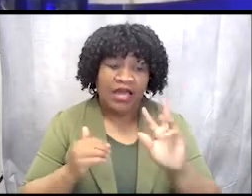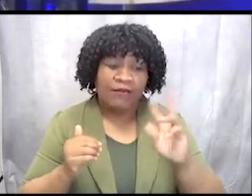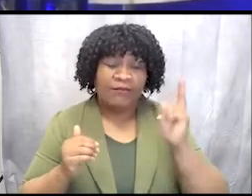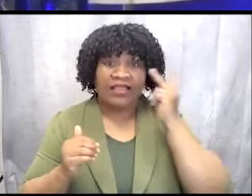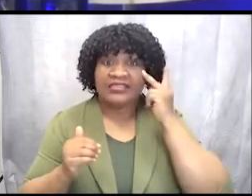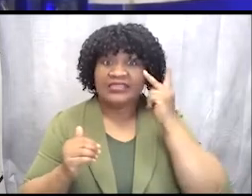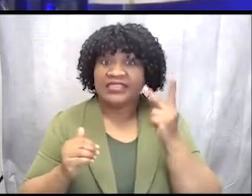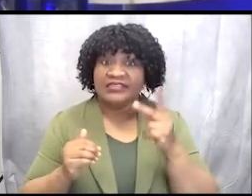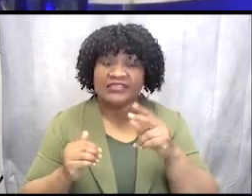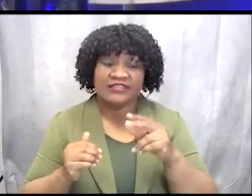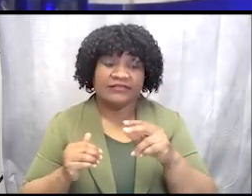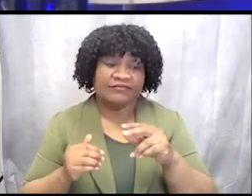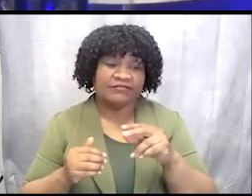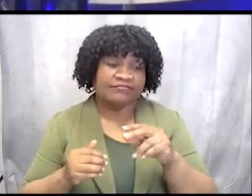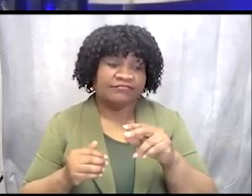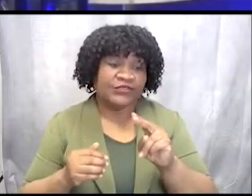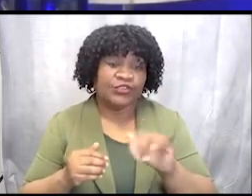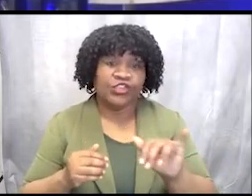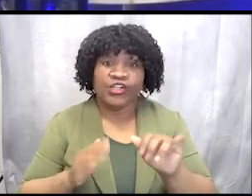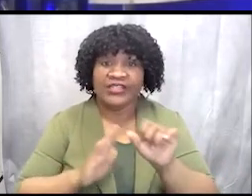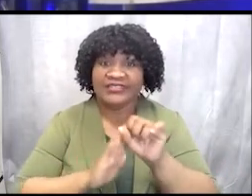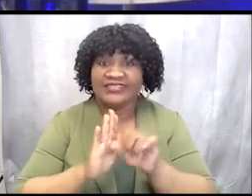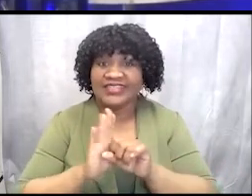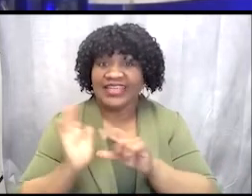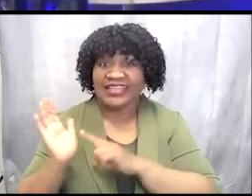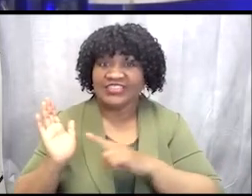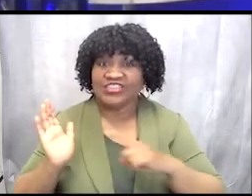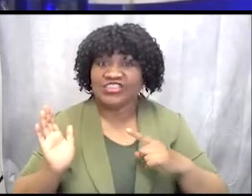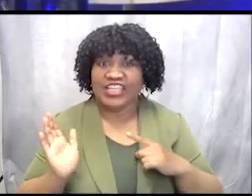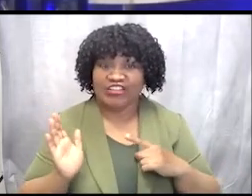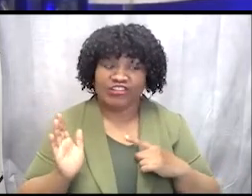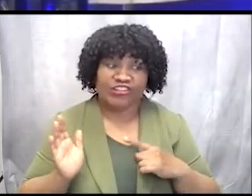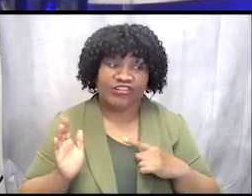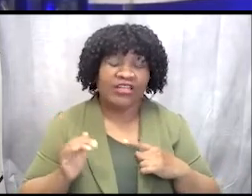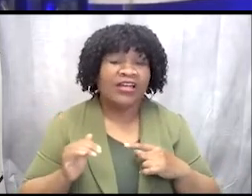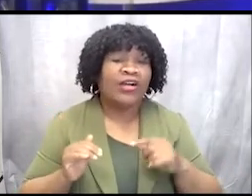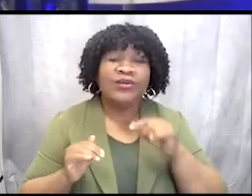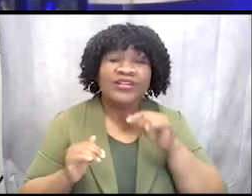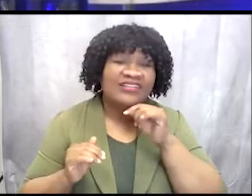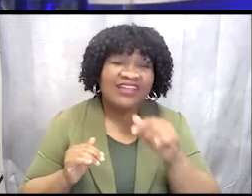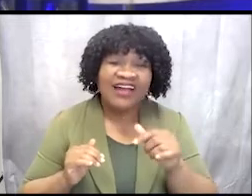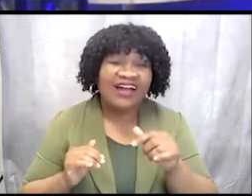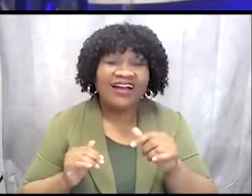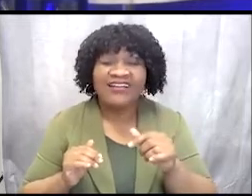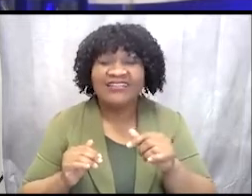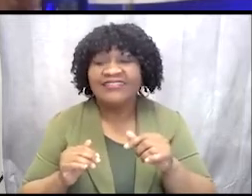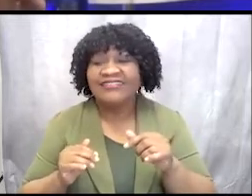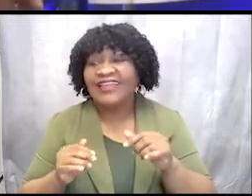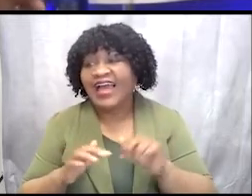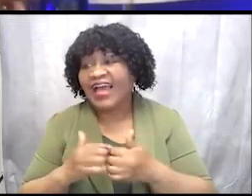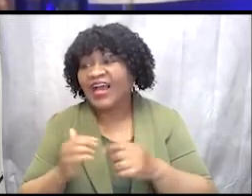of the New York State legislature, we're not in danger of the legislature passing laws the way other states have done,